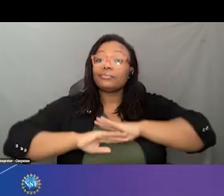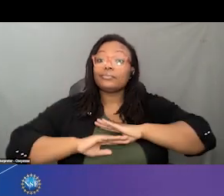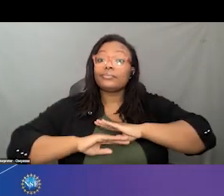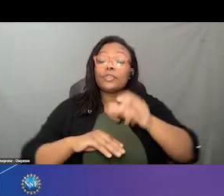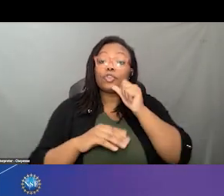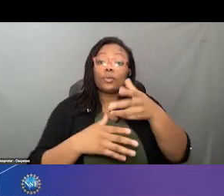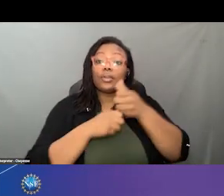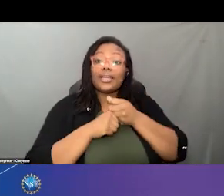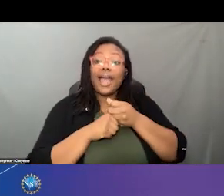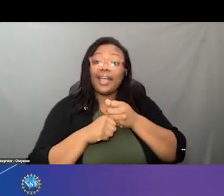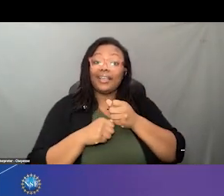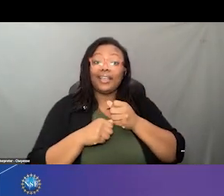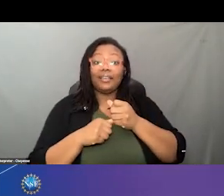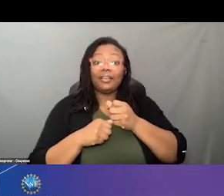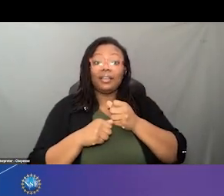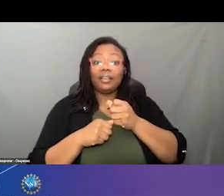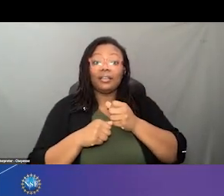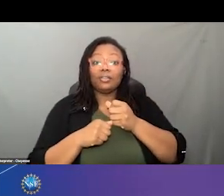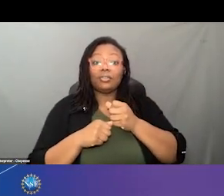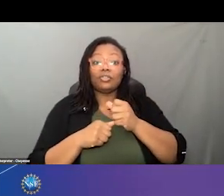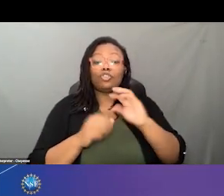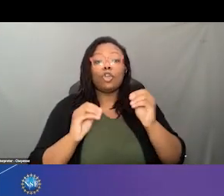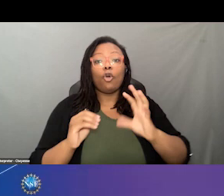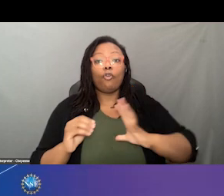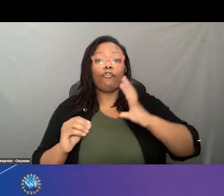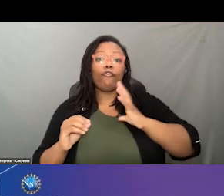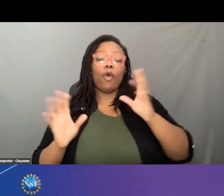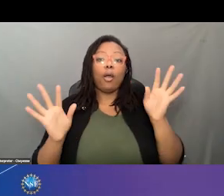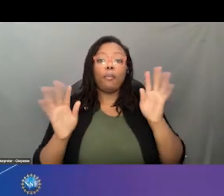You will not receive an informal amendment to the grant.